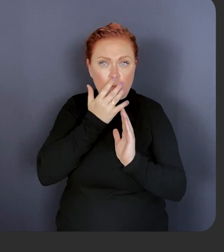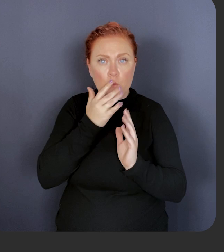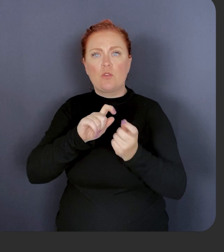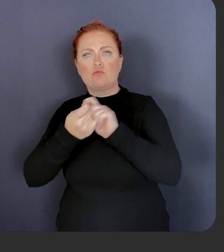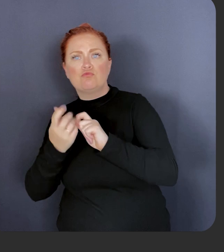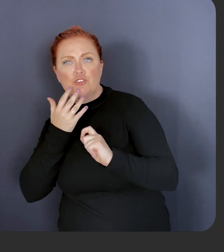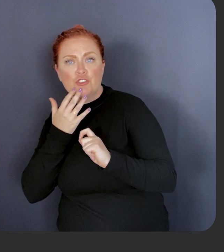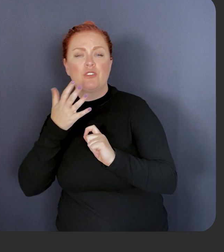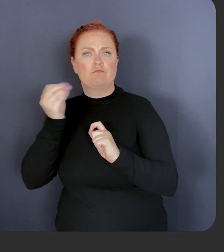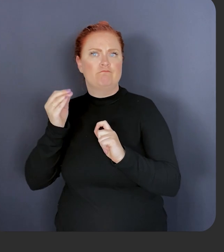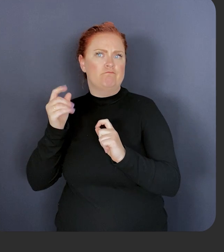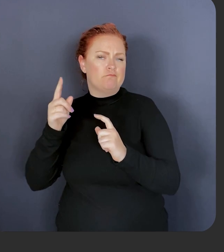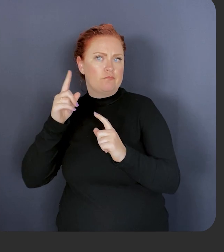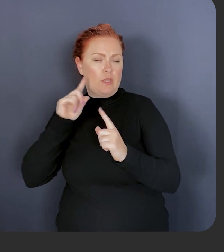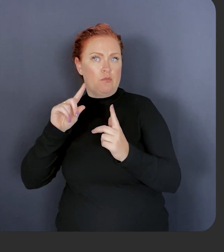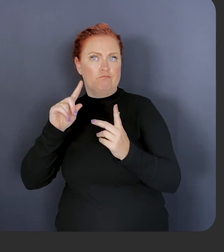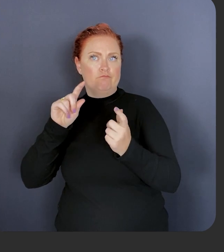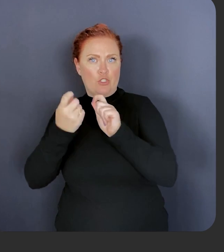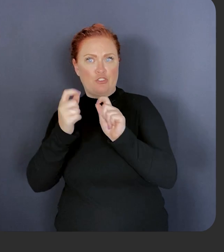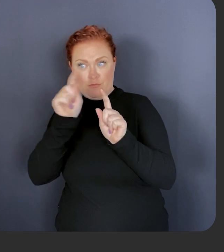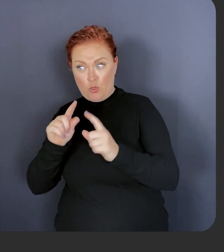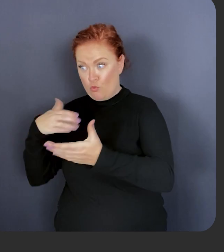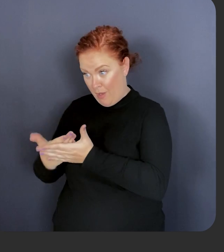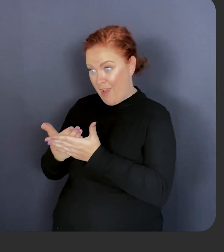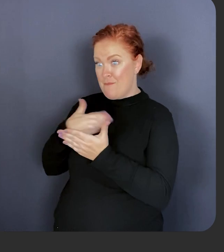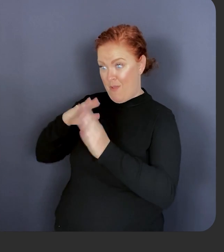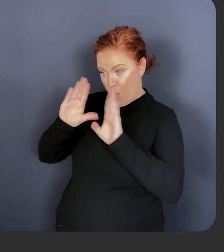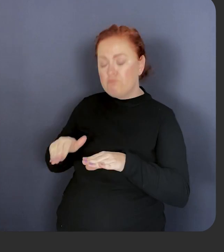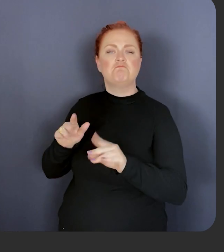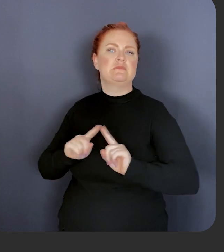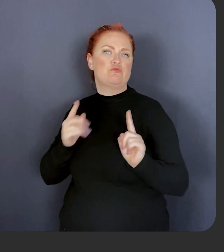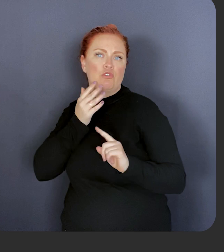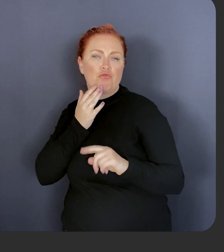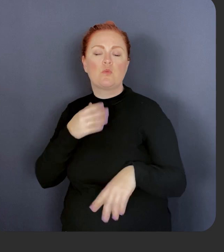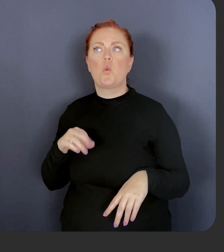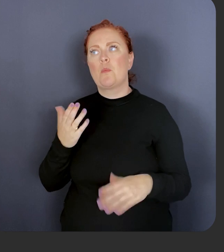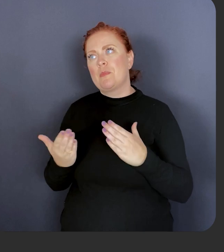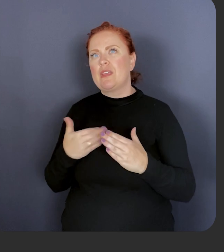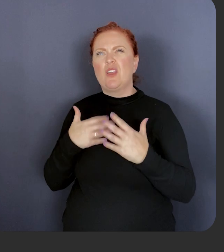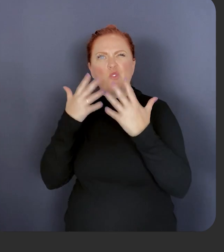and, in theory, they would arrive and be a different color. Or let's say I went into dark mode.